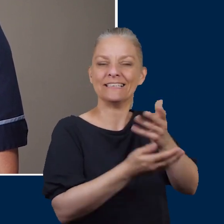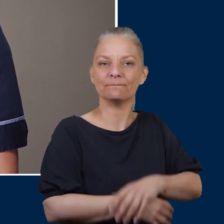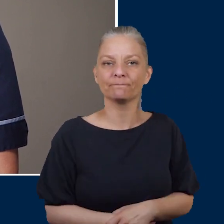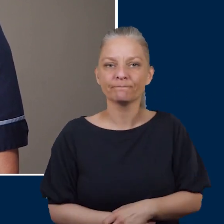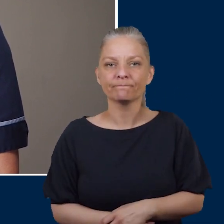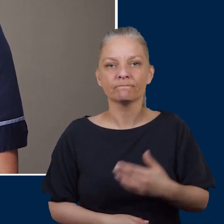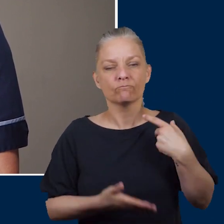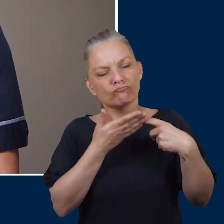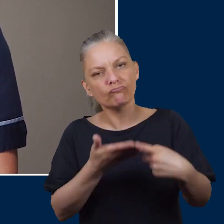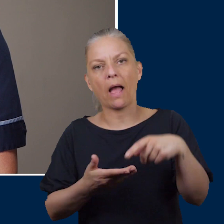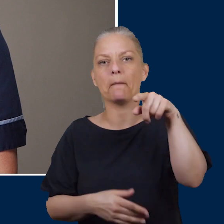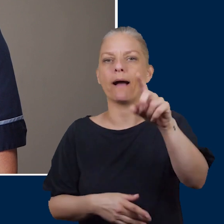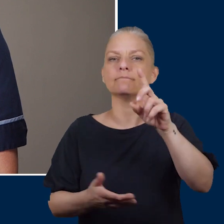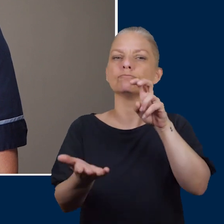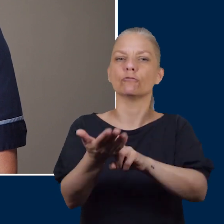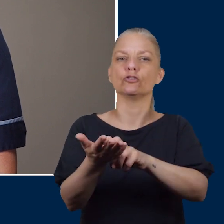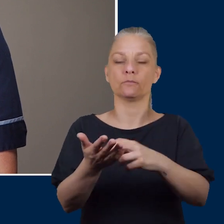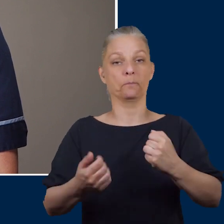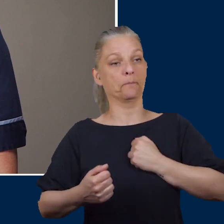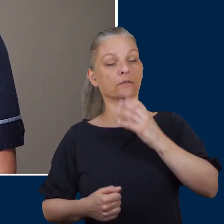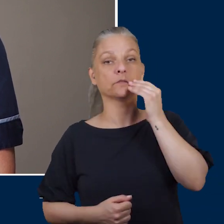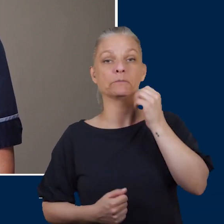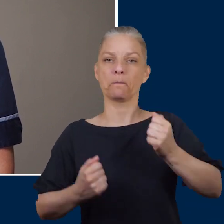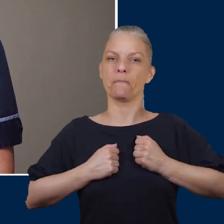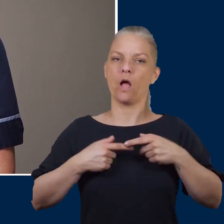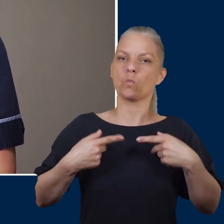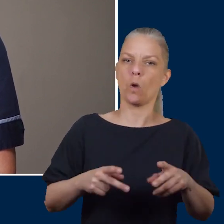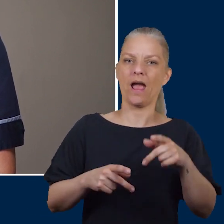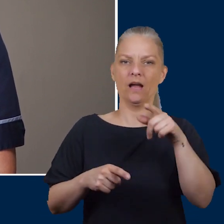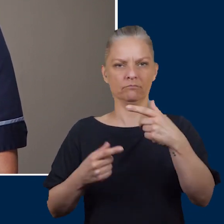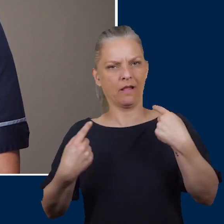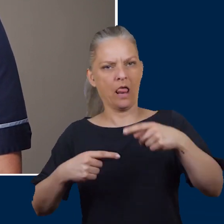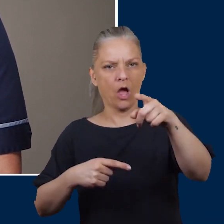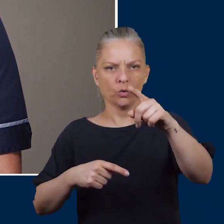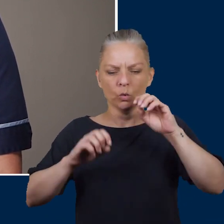I recommend that you register with my diabetes my way, this will allow you to view your own results